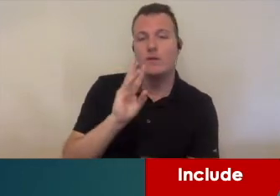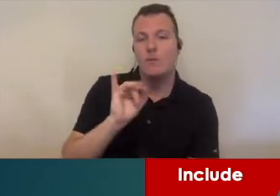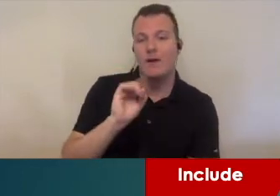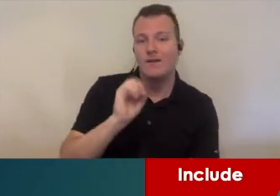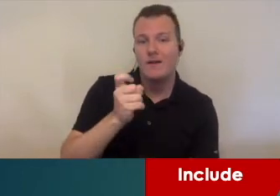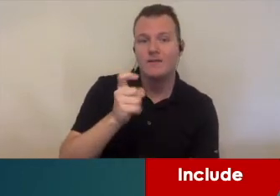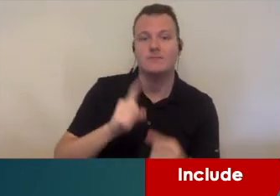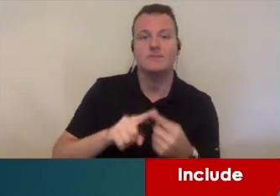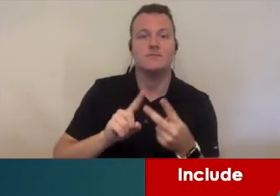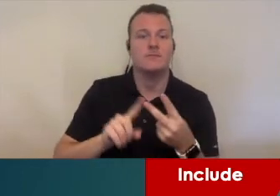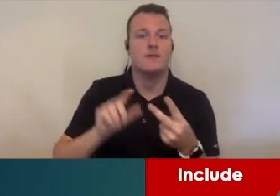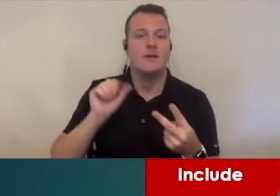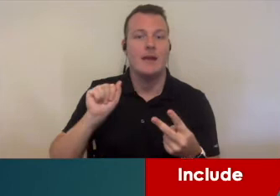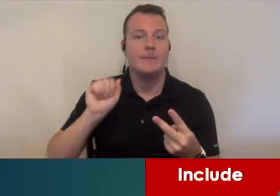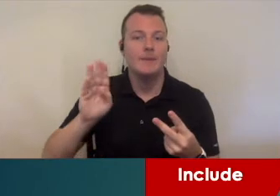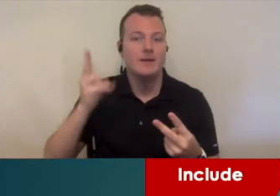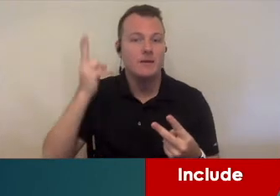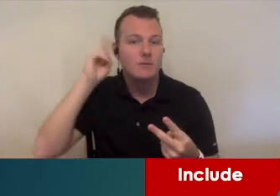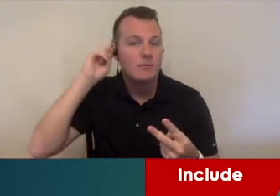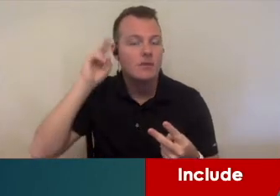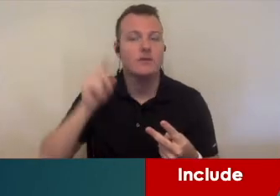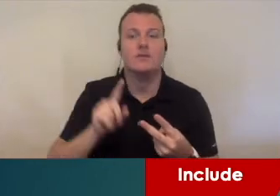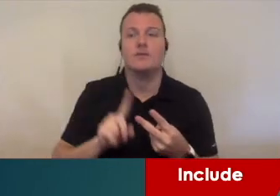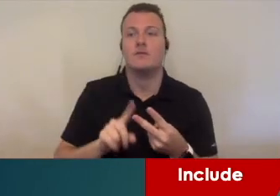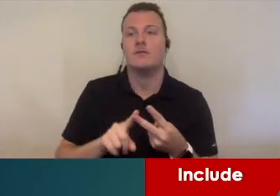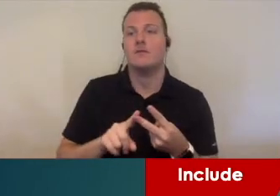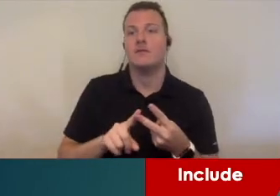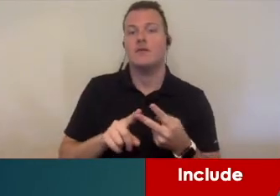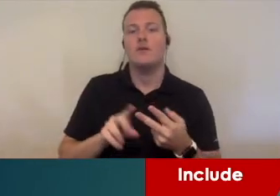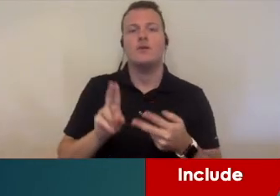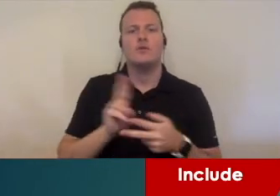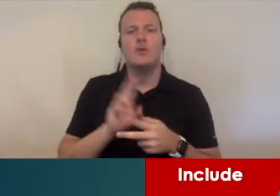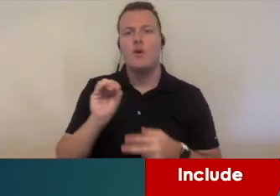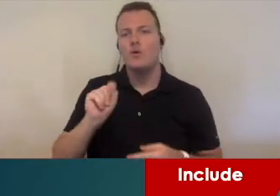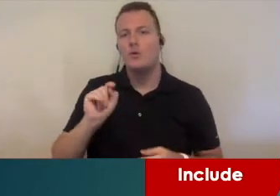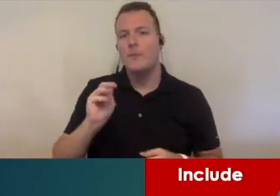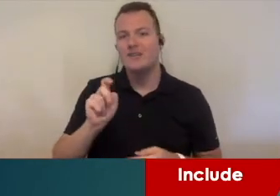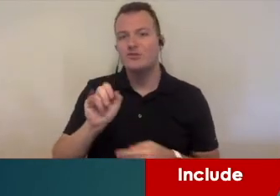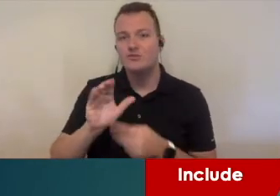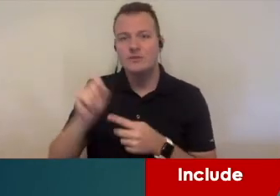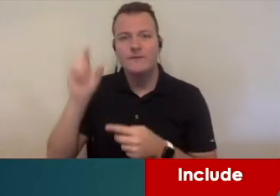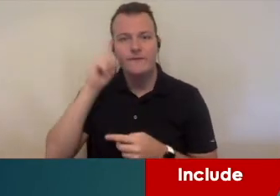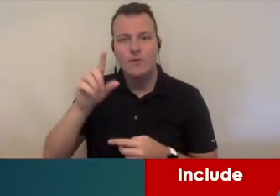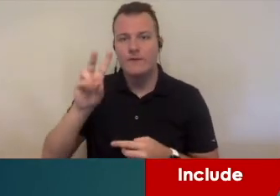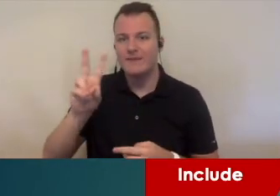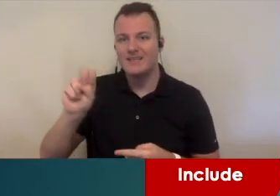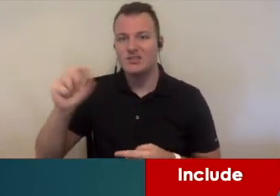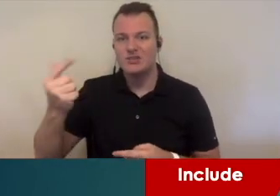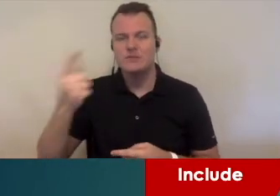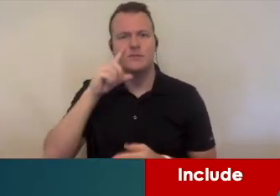Bionics, we use the Otometric system for VNG.' So put all of that information in